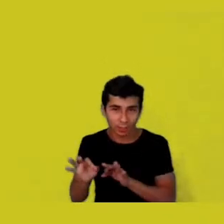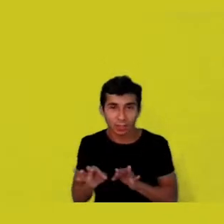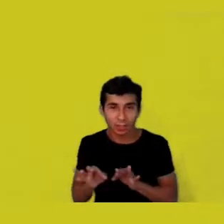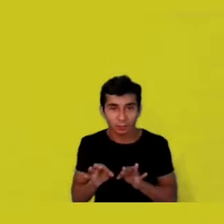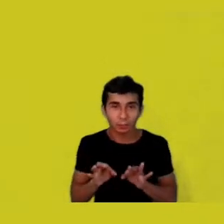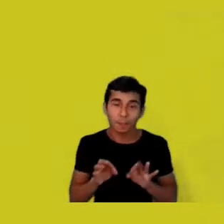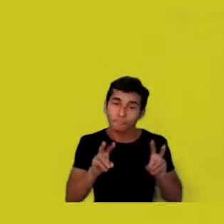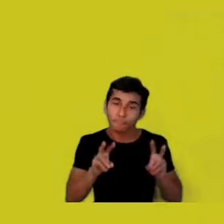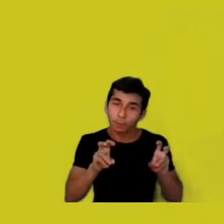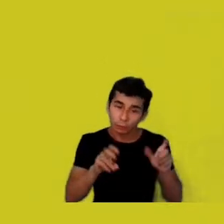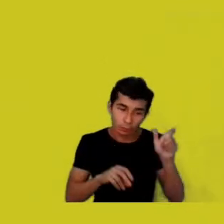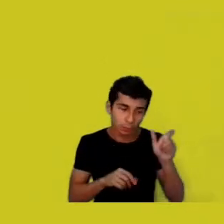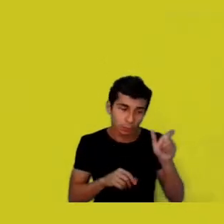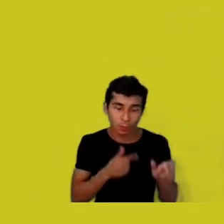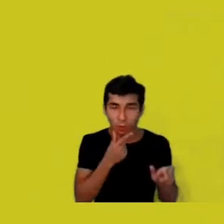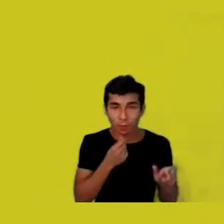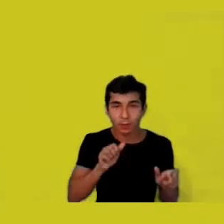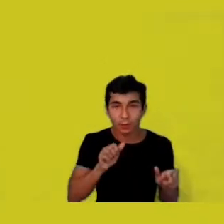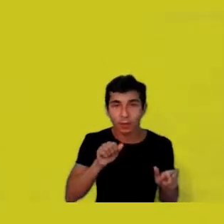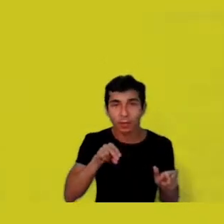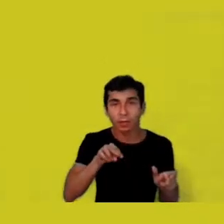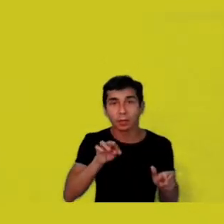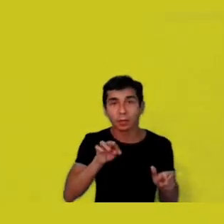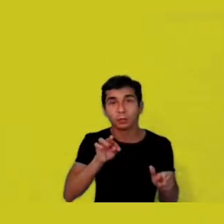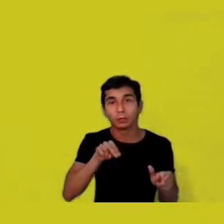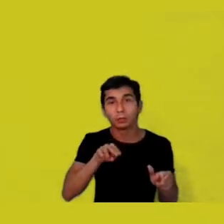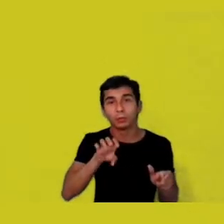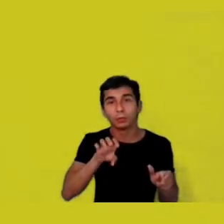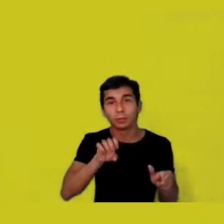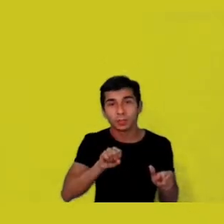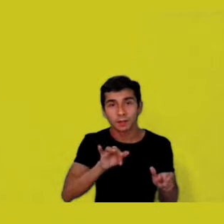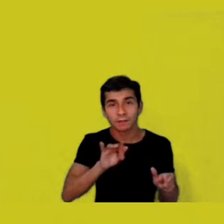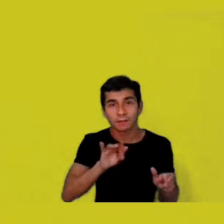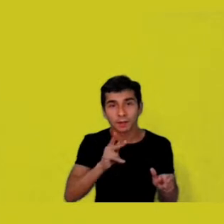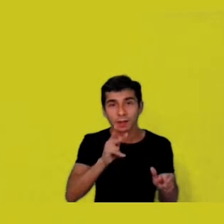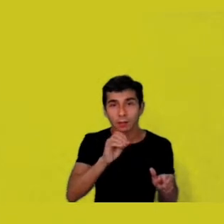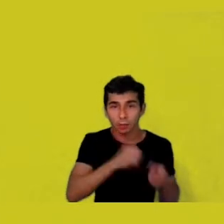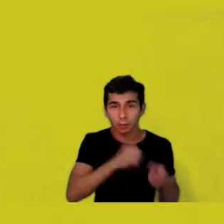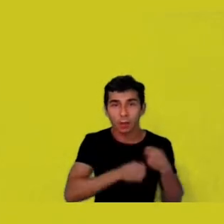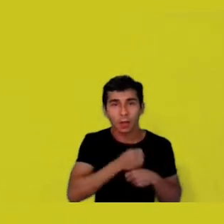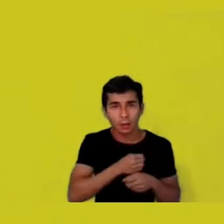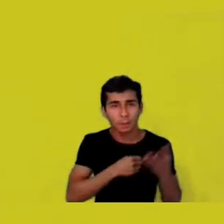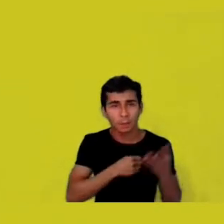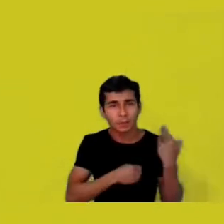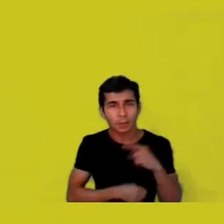but who left us a legacy, who left us his teachings,